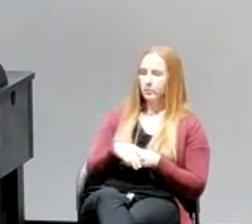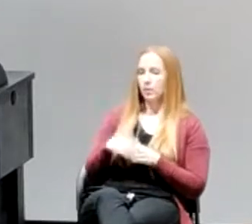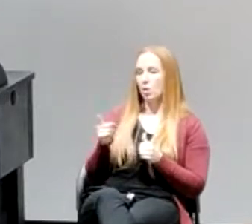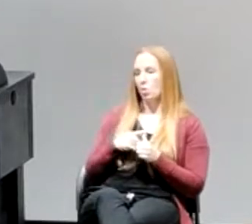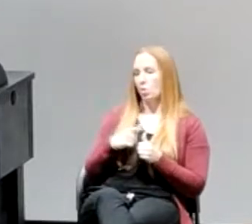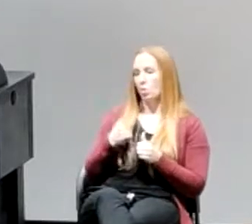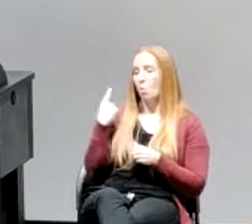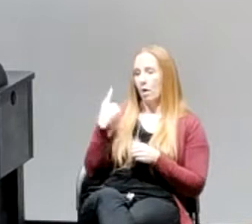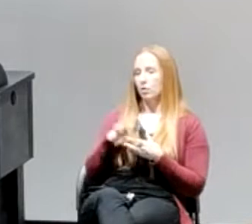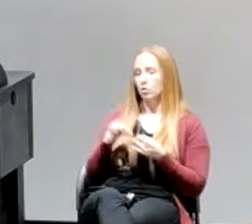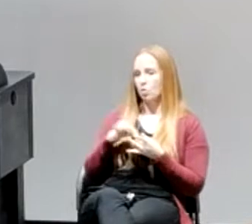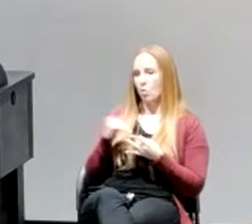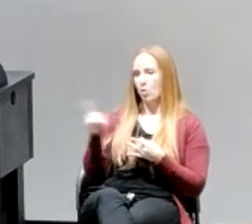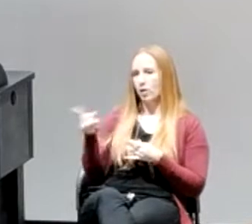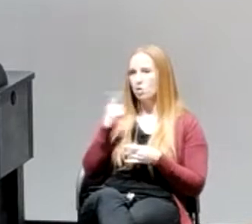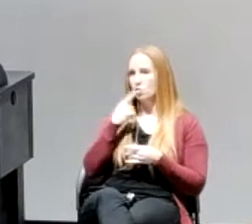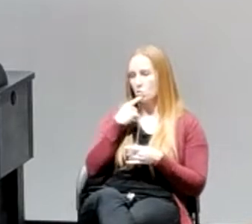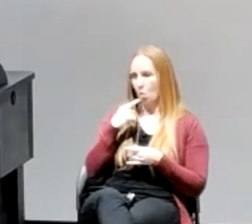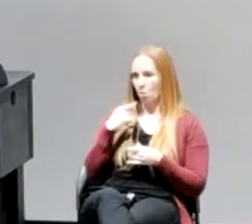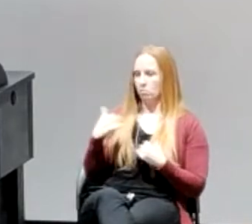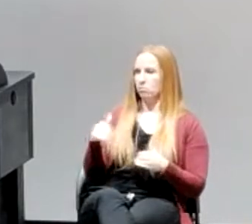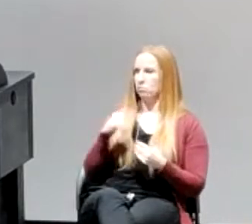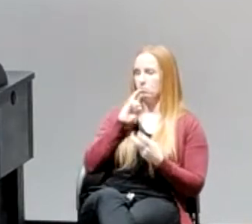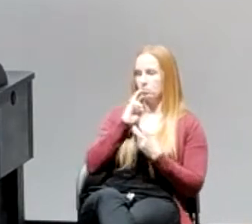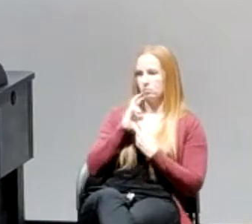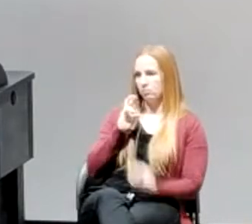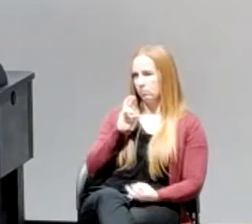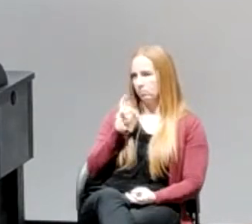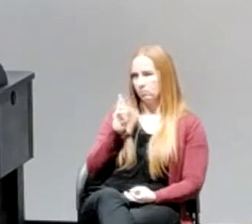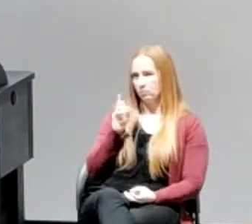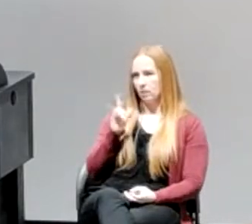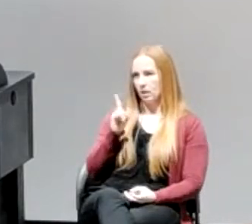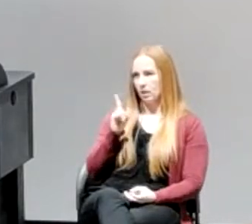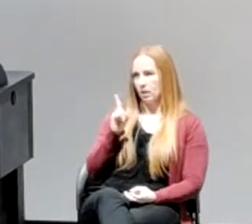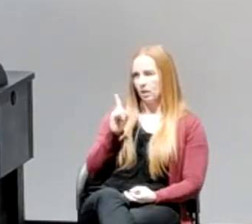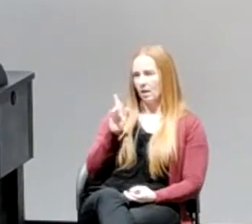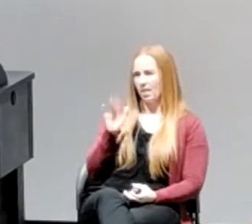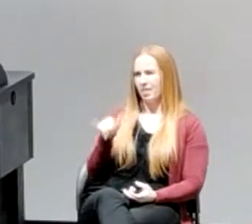He's speaking to an assembly of the nation's governors and he was helping